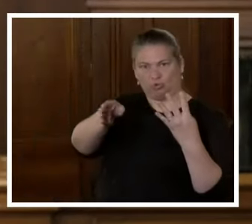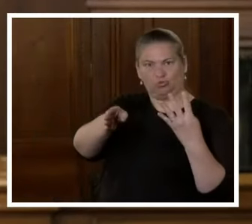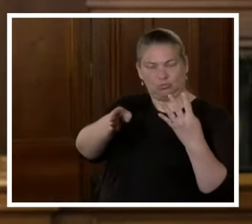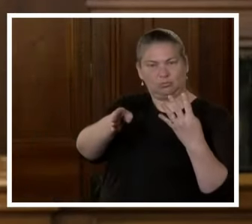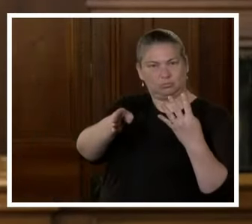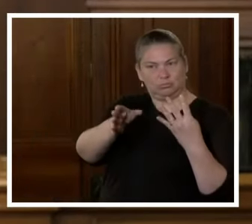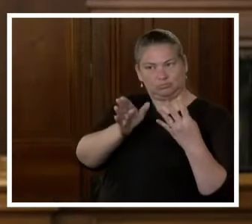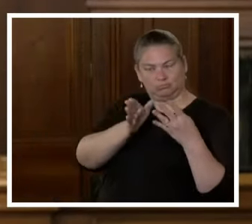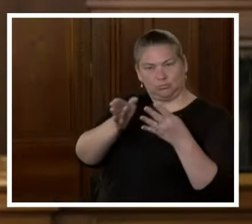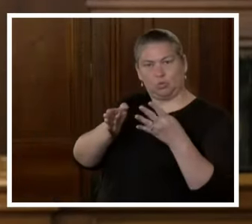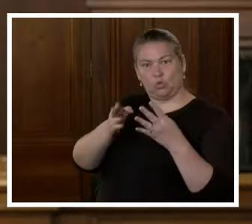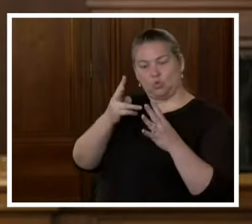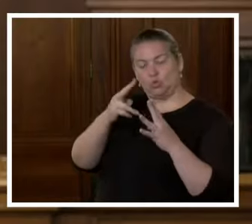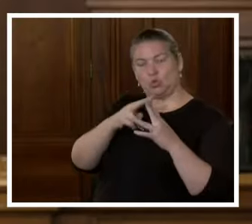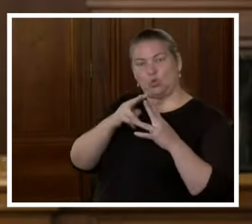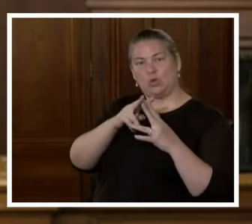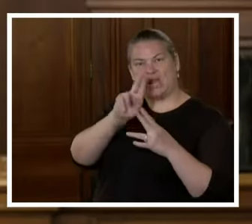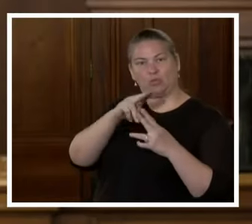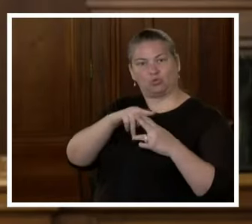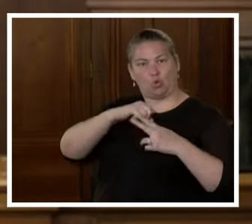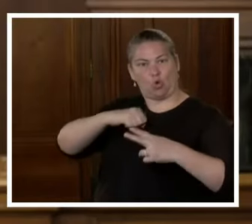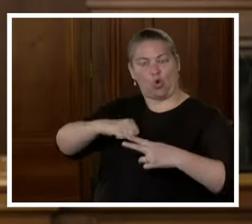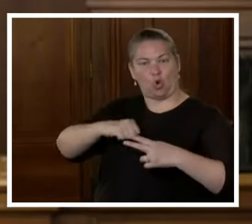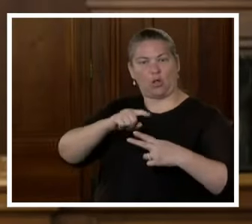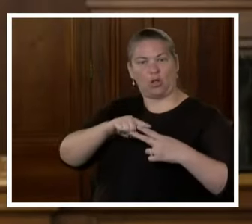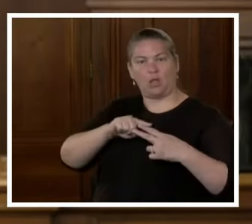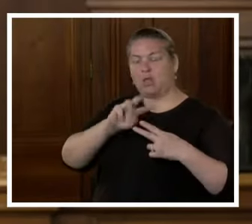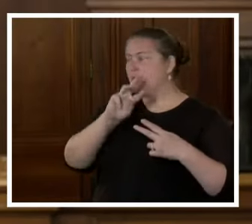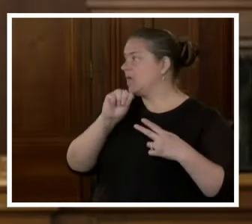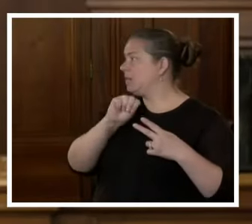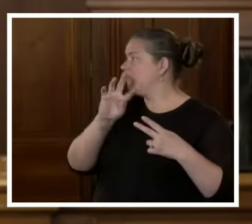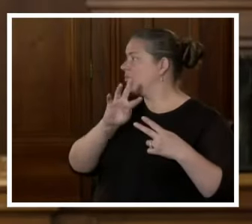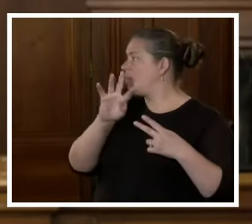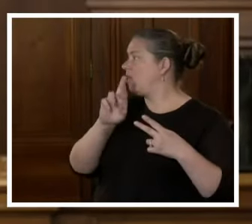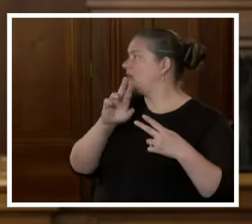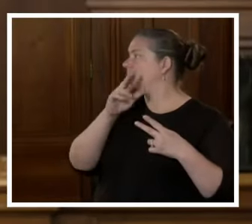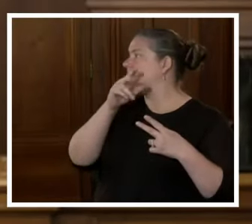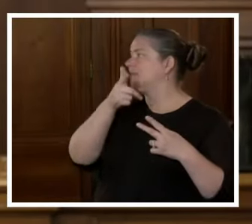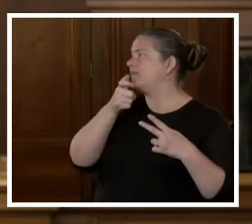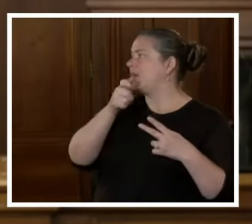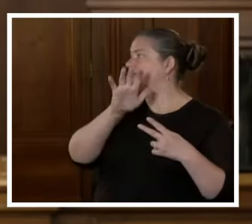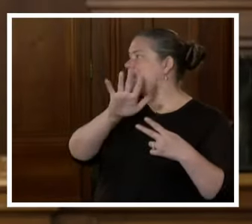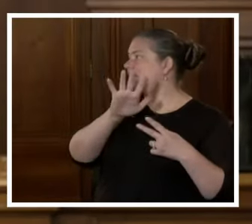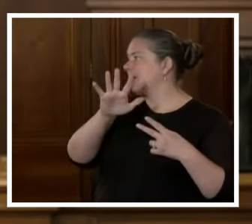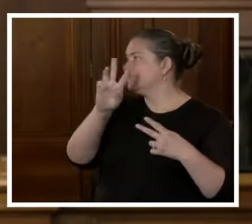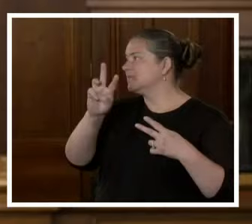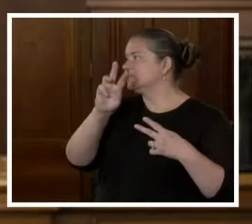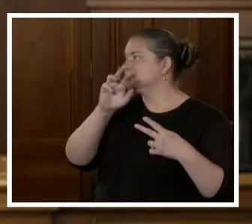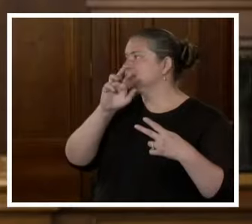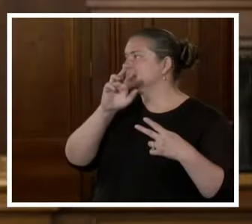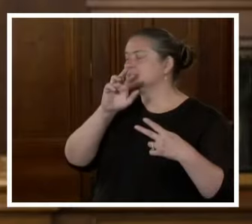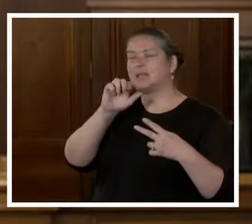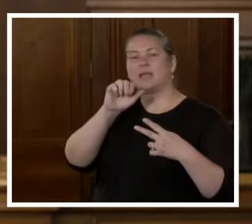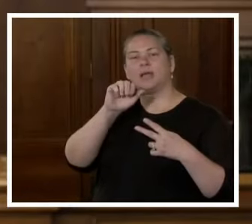INTERVIEWS THAT INCLUDED ALL, WE BELIEVE ALL OF THE LMPD OFFICERS